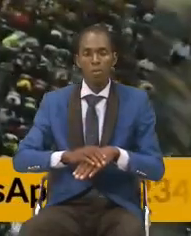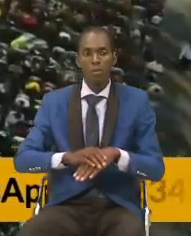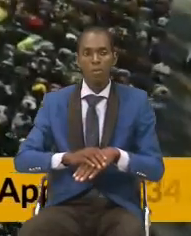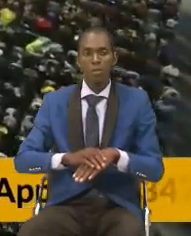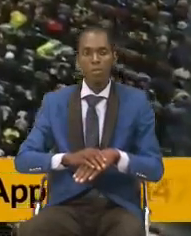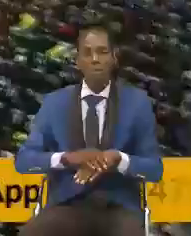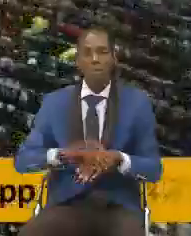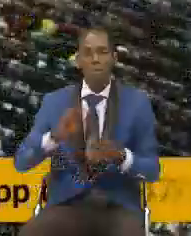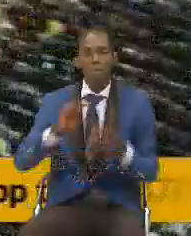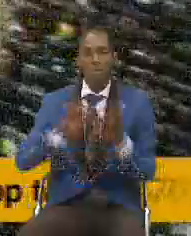2 2 pm